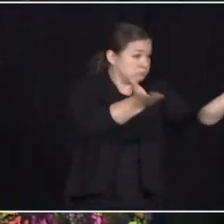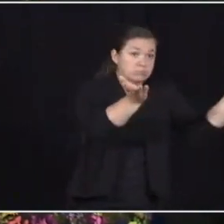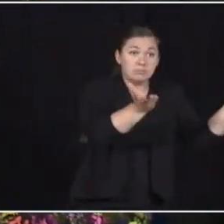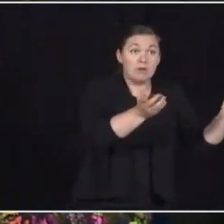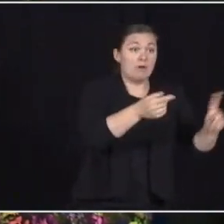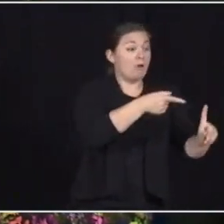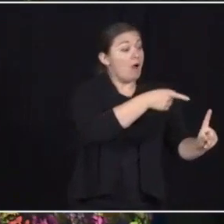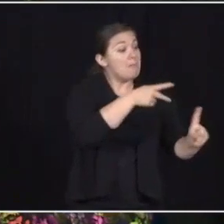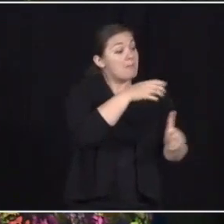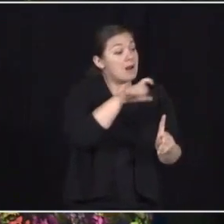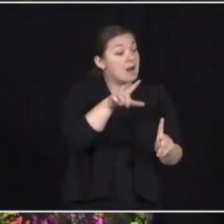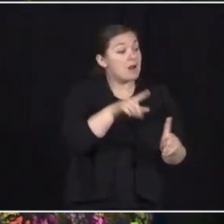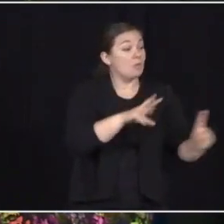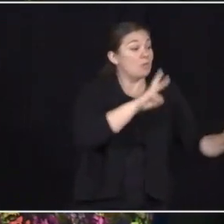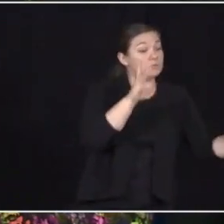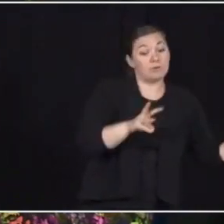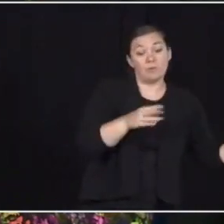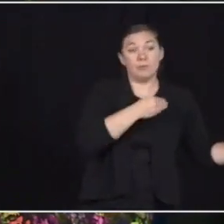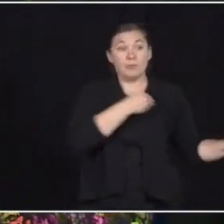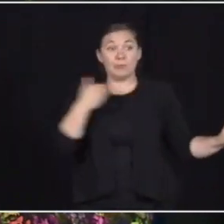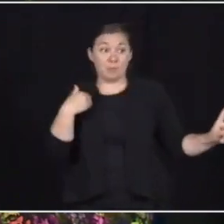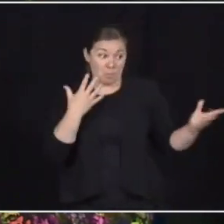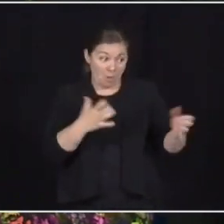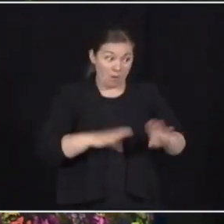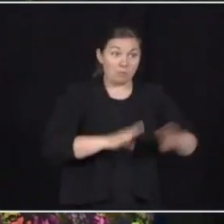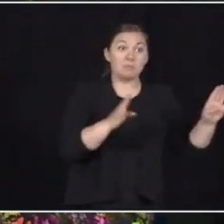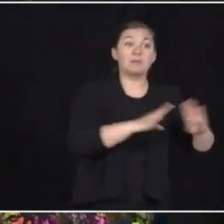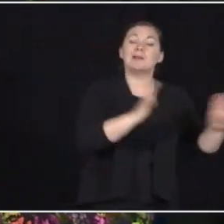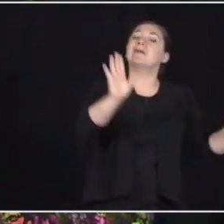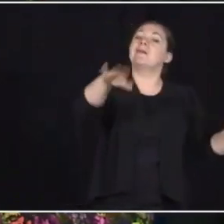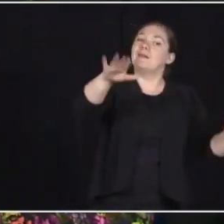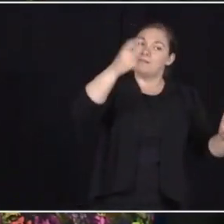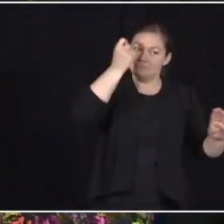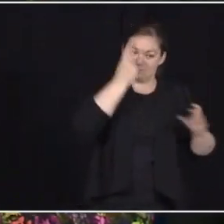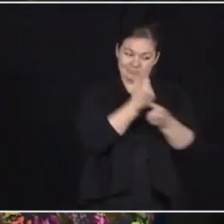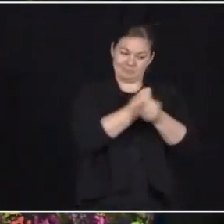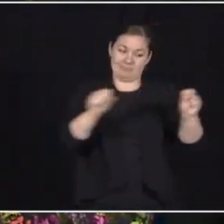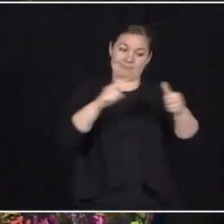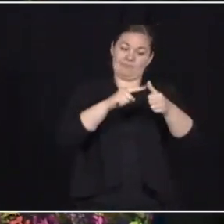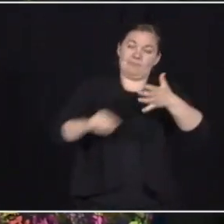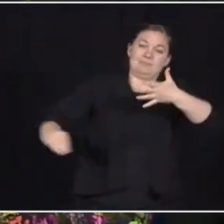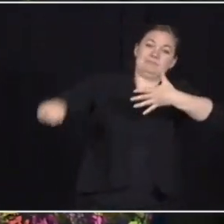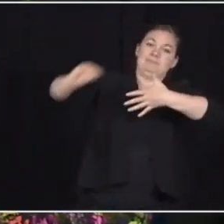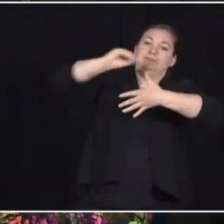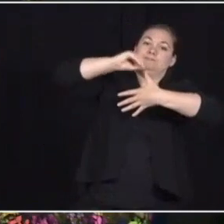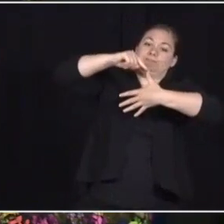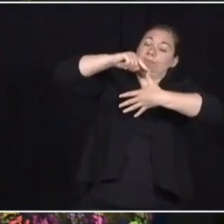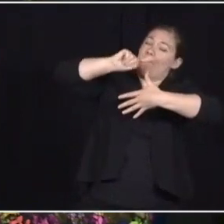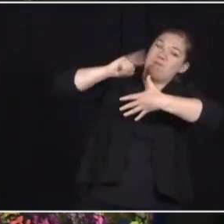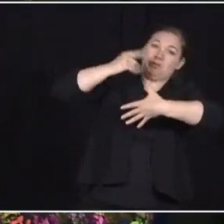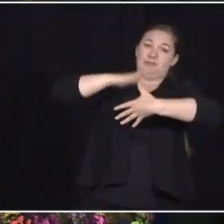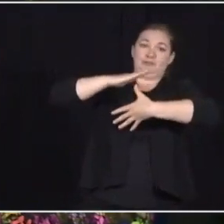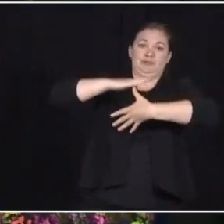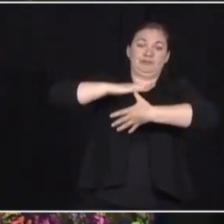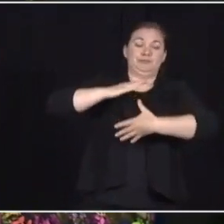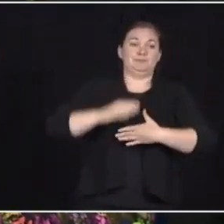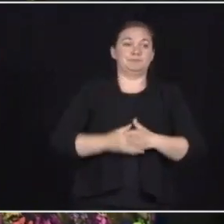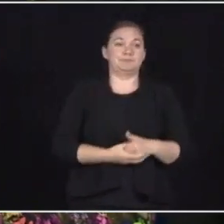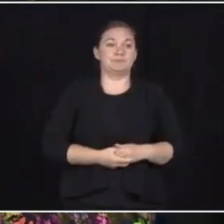to be a region and Windsor Essex and Toronto open as soon as possible is -- safely. That is the most important focus that we are focusing on.